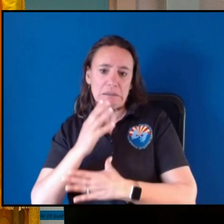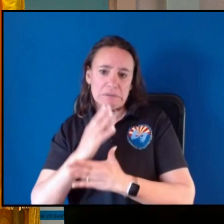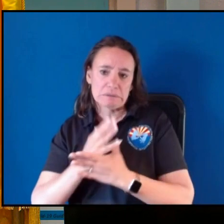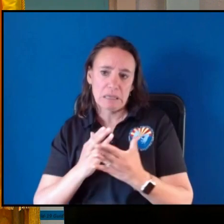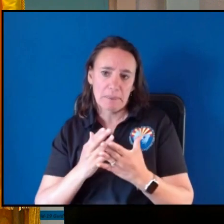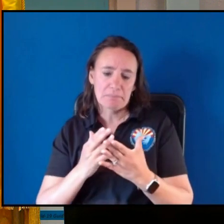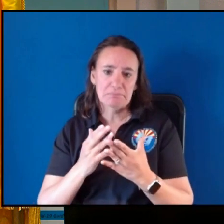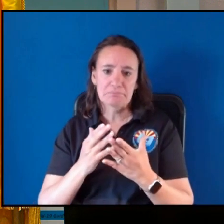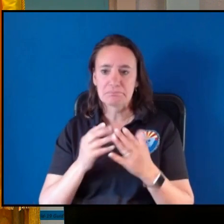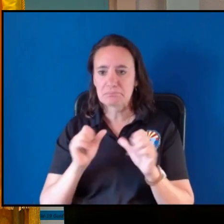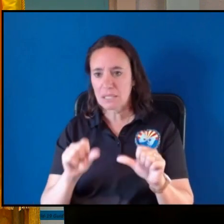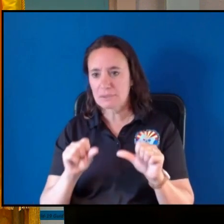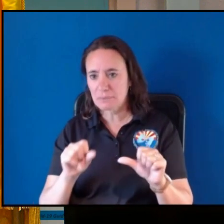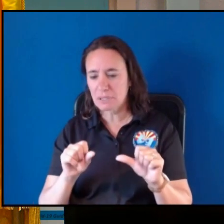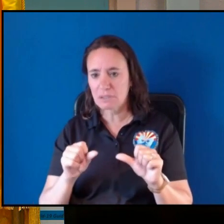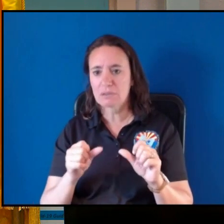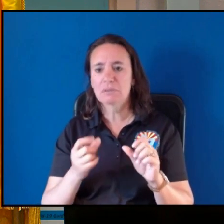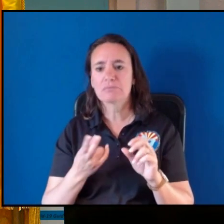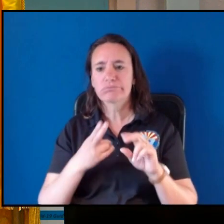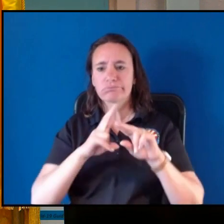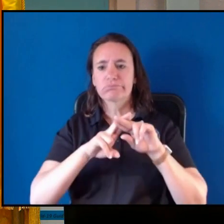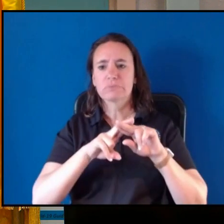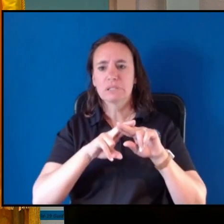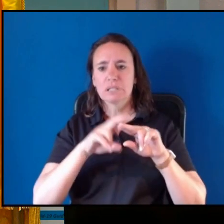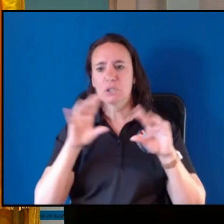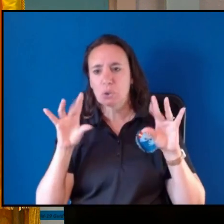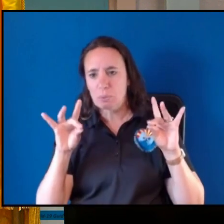humidity, more clouds, lower temperatures, and those chances of rain.